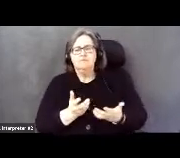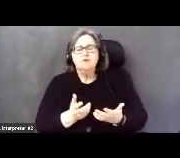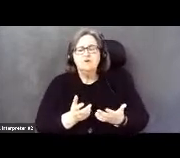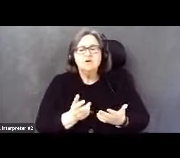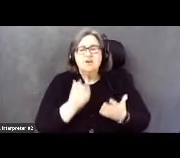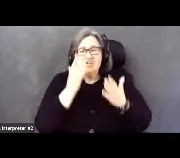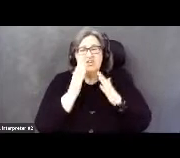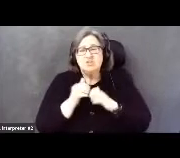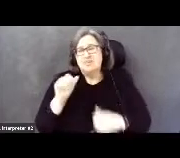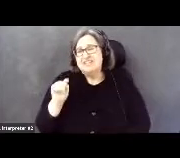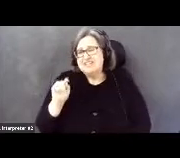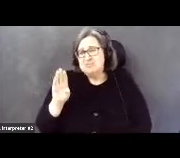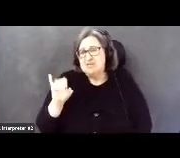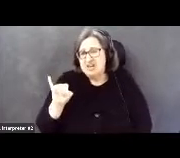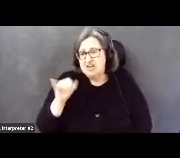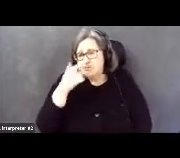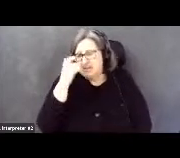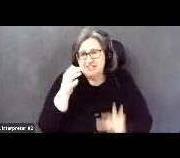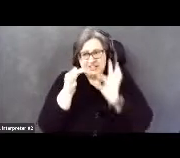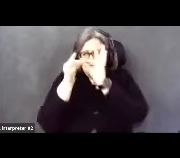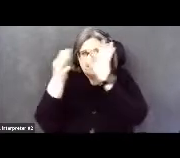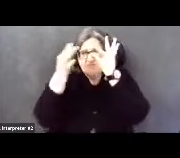brain injury the frontal lobes